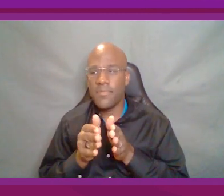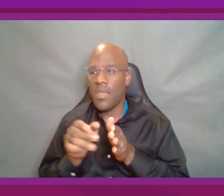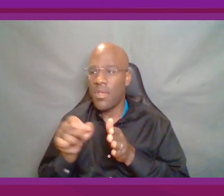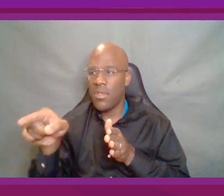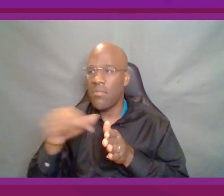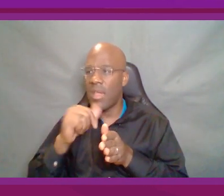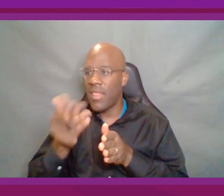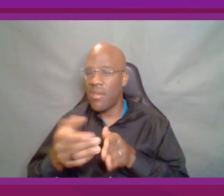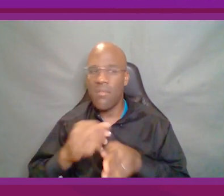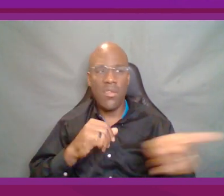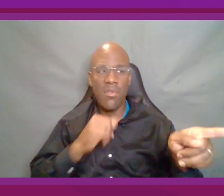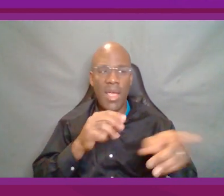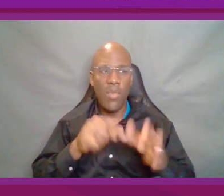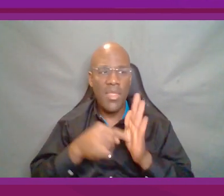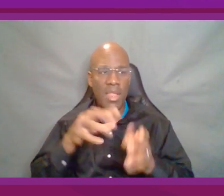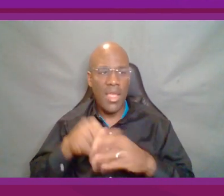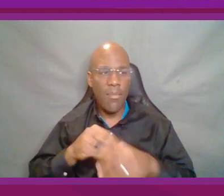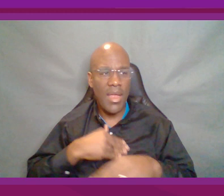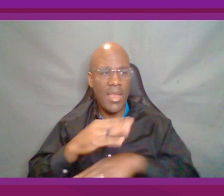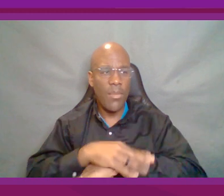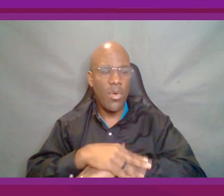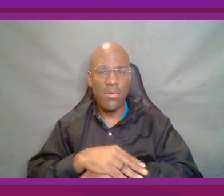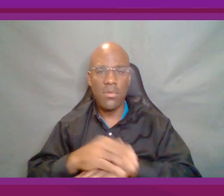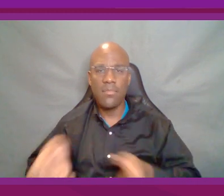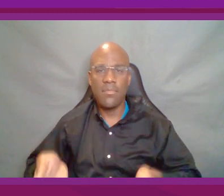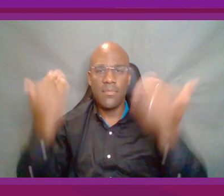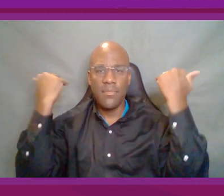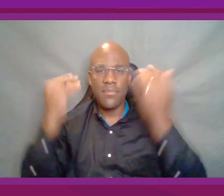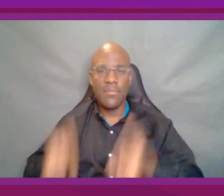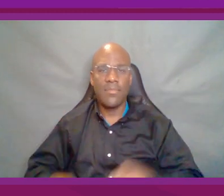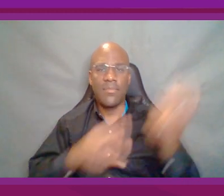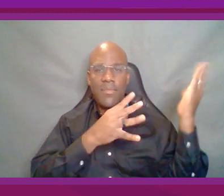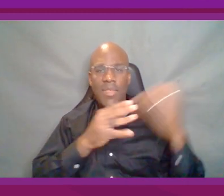then let's just get rid of the table and get everyone to share and move this forward. We